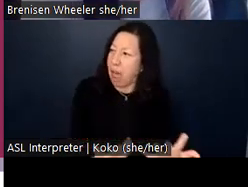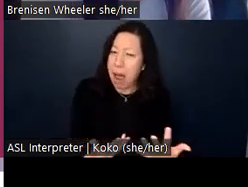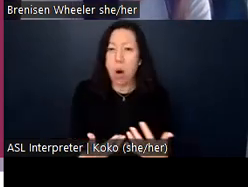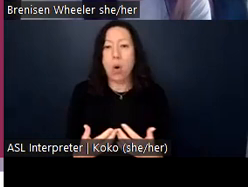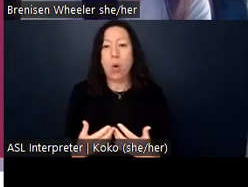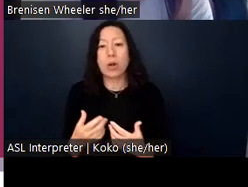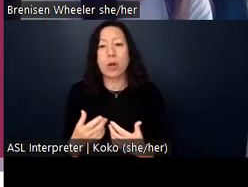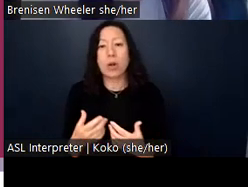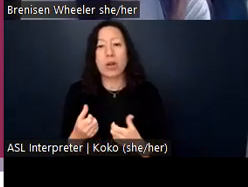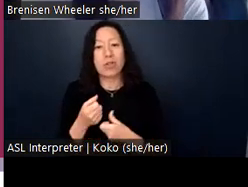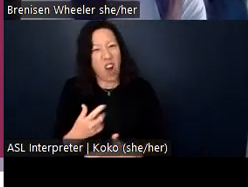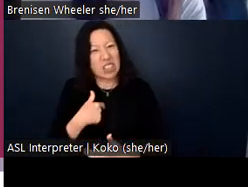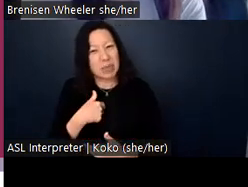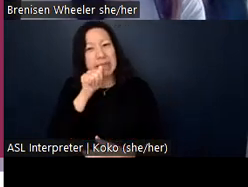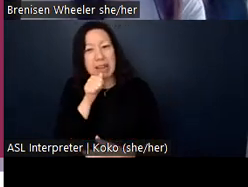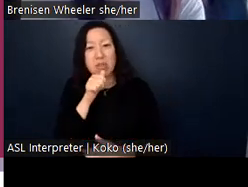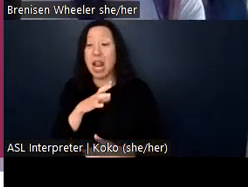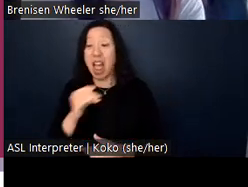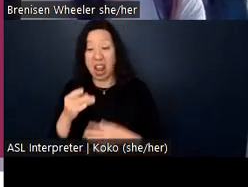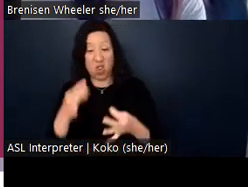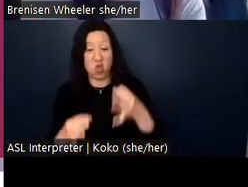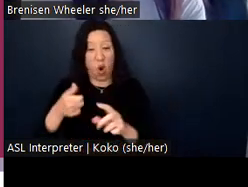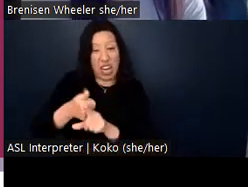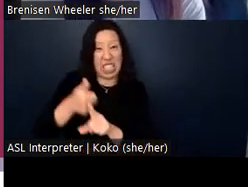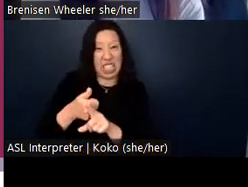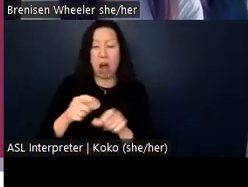itself, enables this person to do so? 12:54:32 The end is never coming. it never